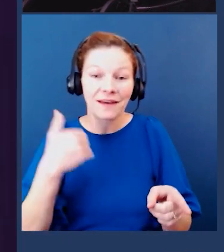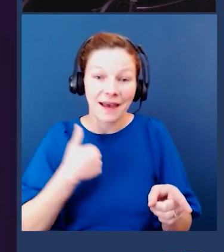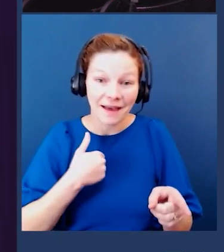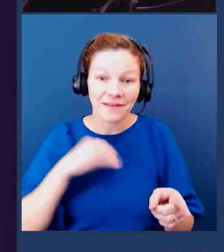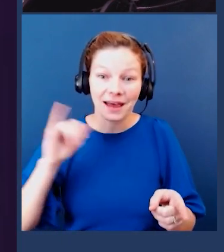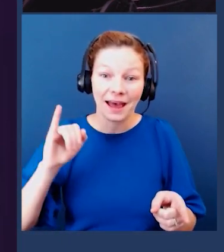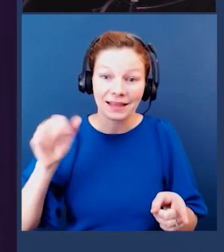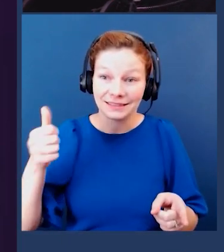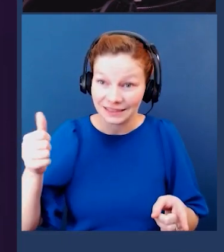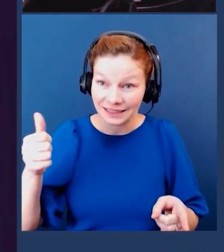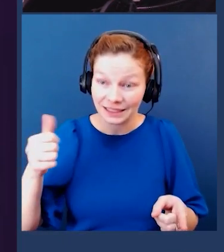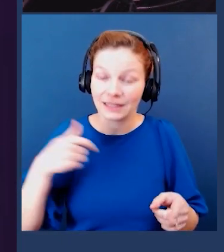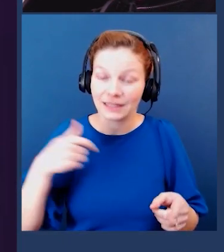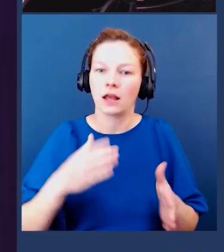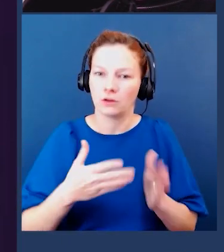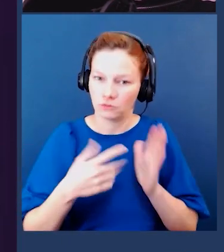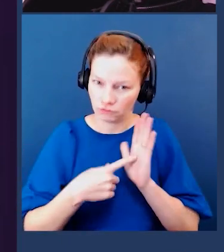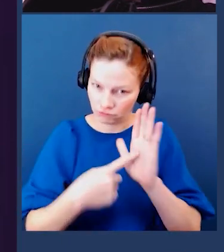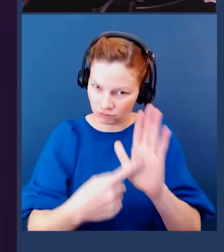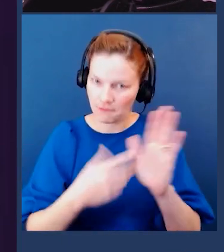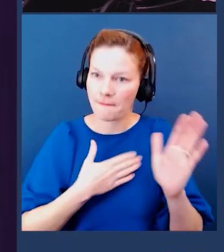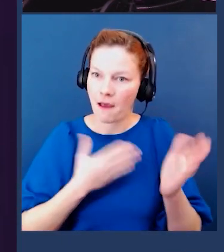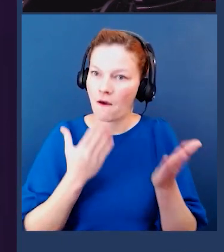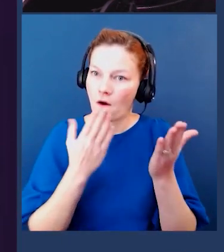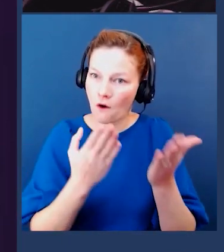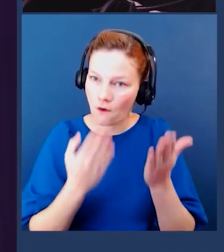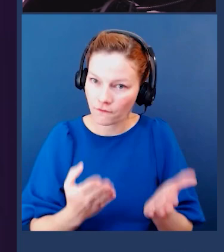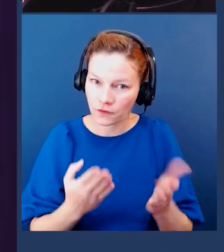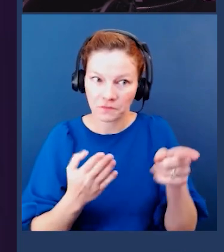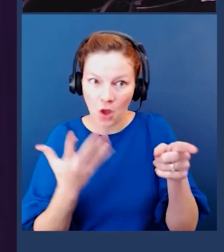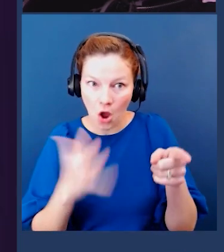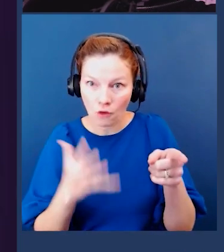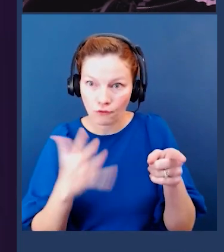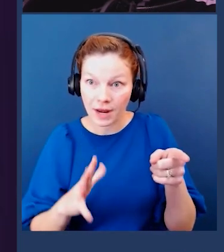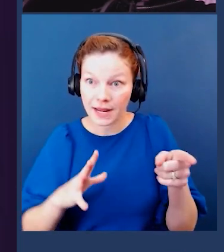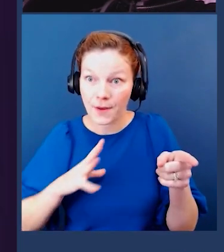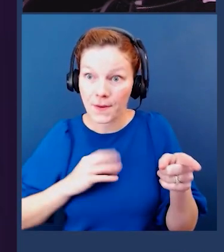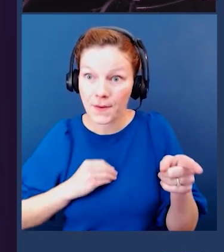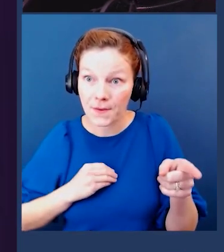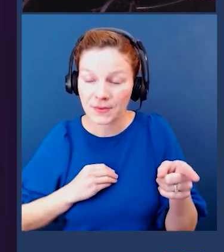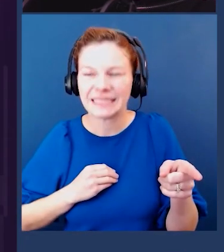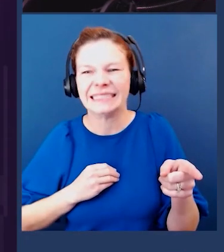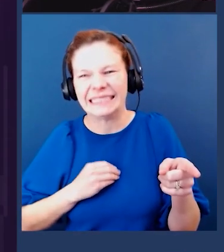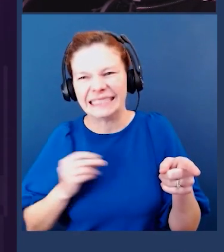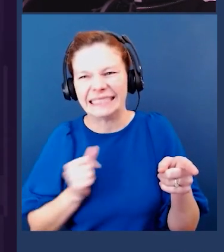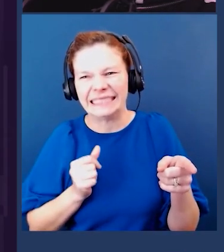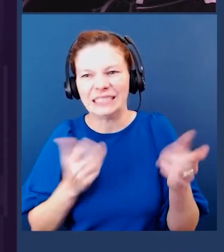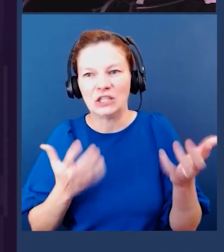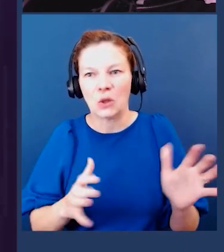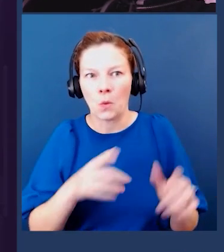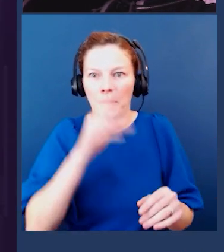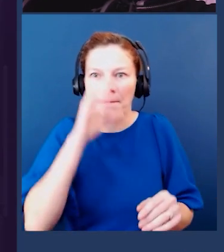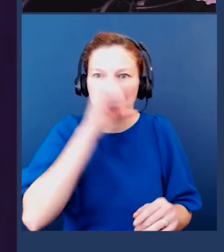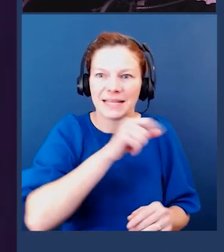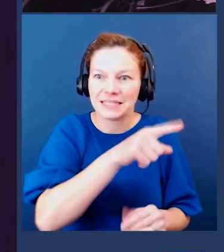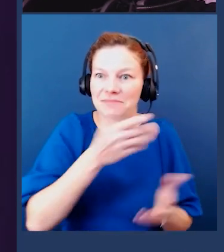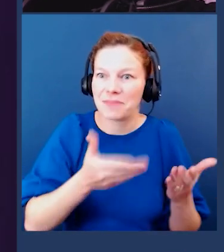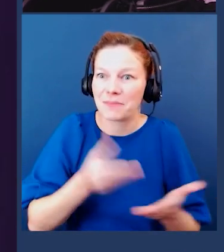I'm going to end up offering something he already owns. So potentially losing a sales. I'm going to go on here and say, You know what, we're going to offer him